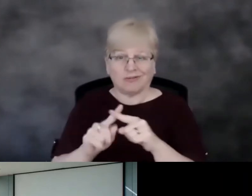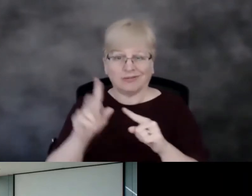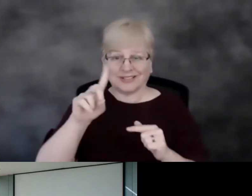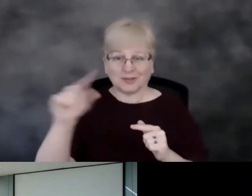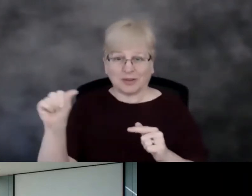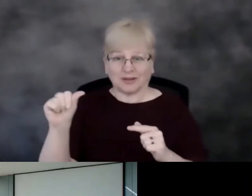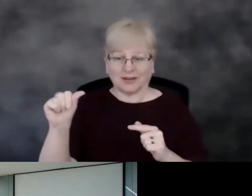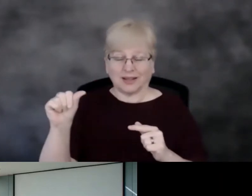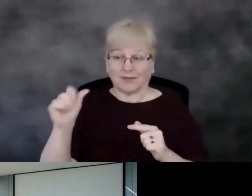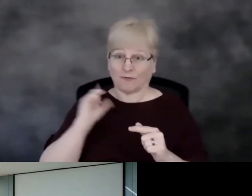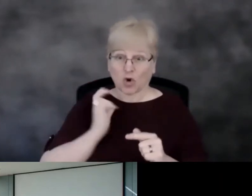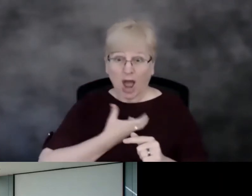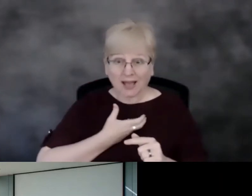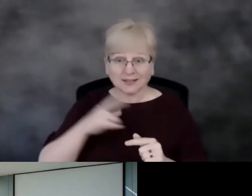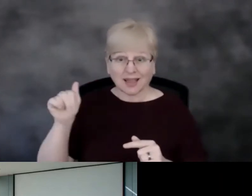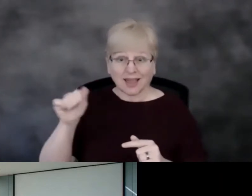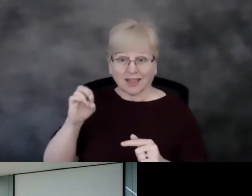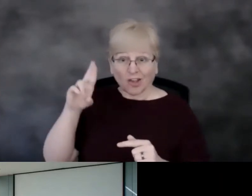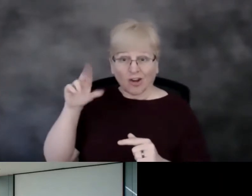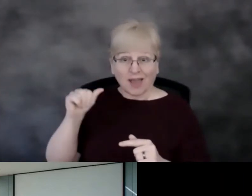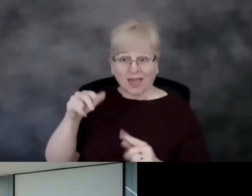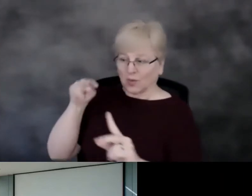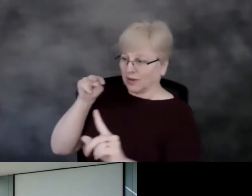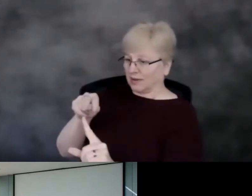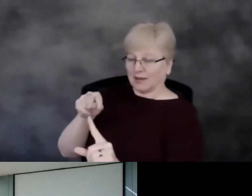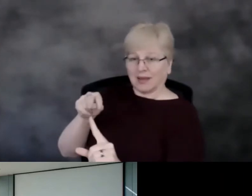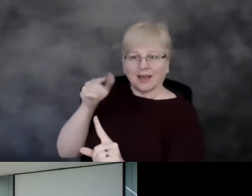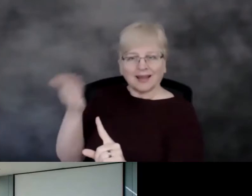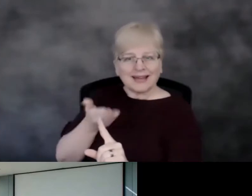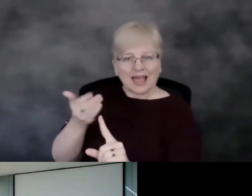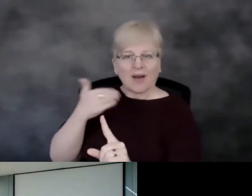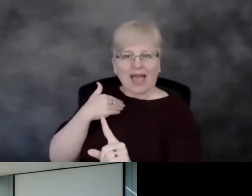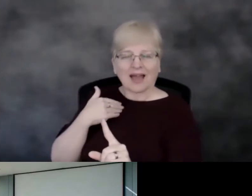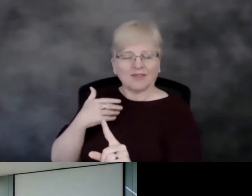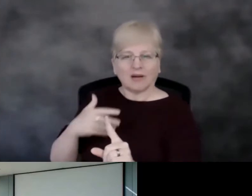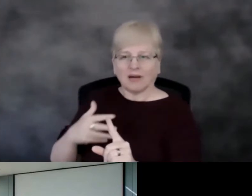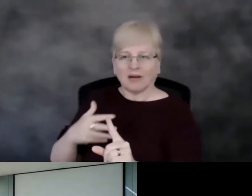16:16:22 particular kinds of opportunities that other modalities of presentation